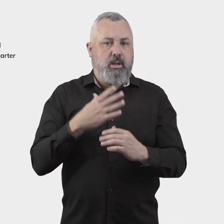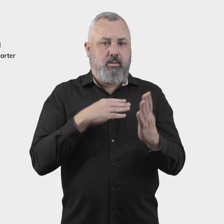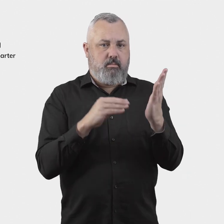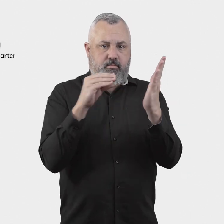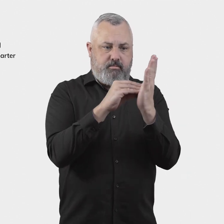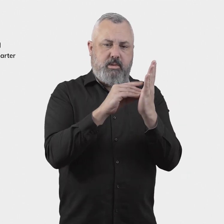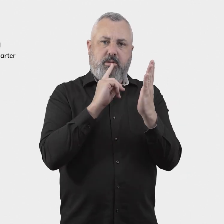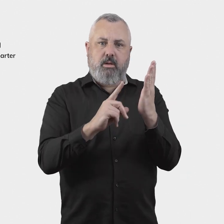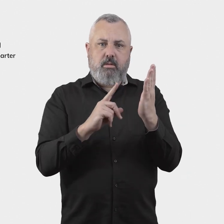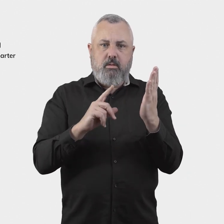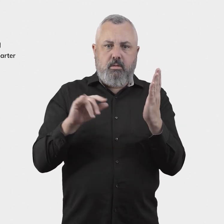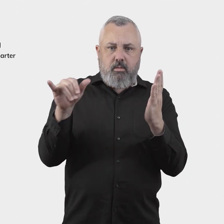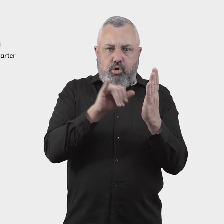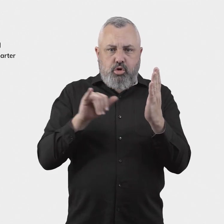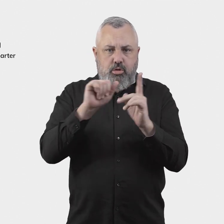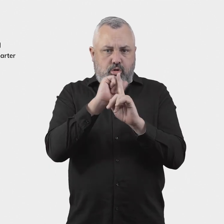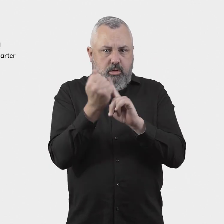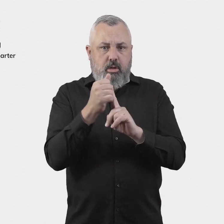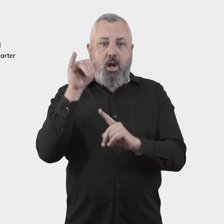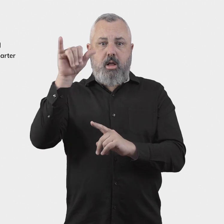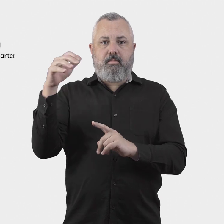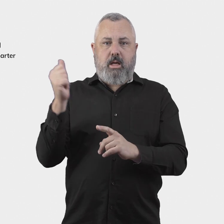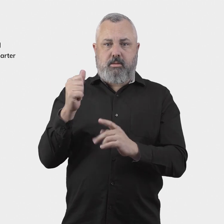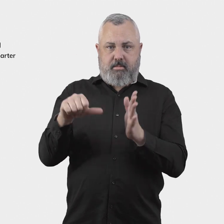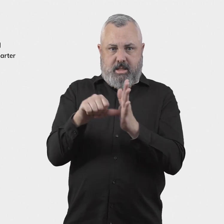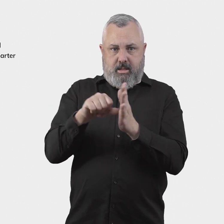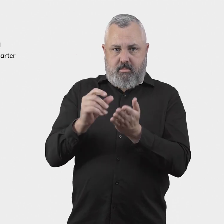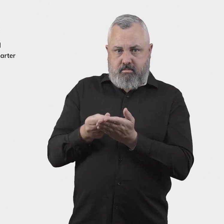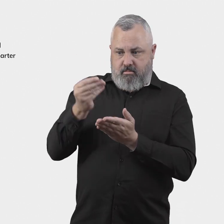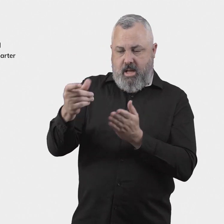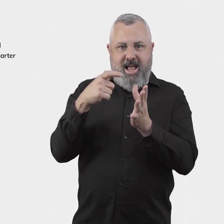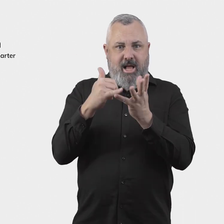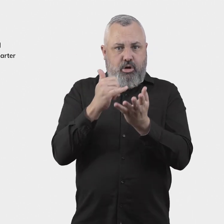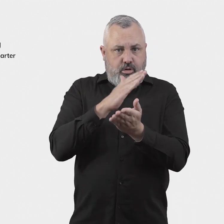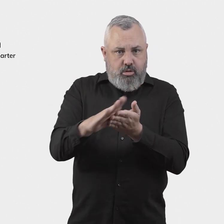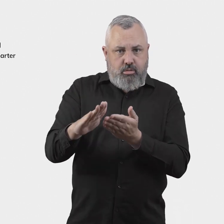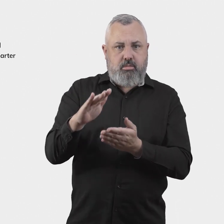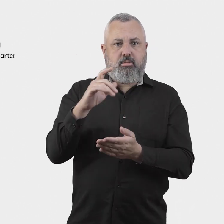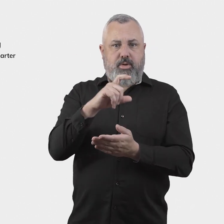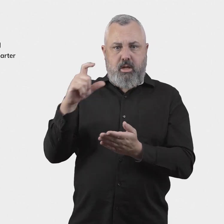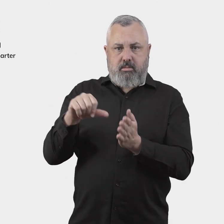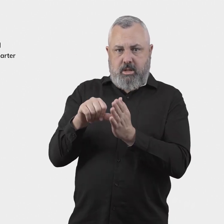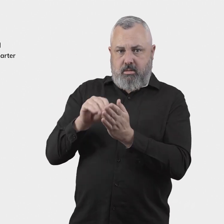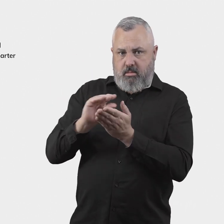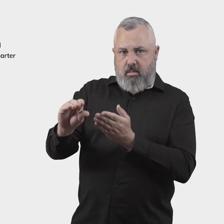including circumstances where airlines must provide a refund in cash or the original form of payment